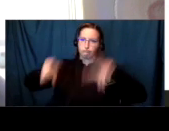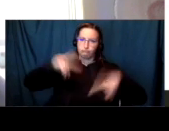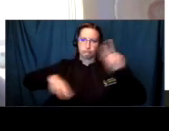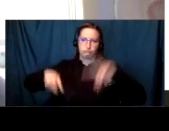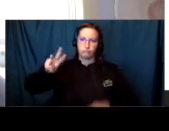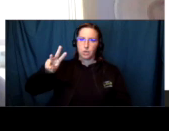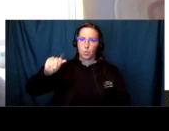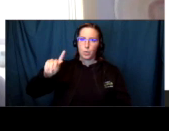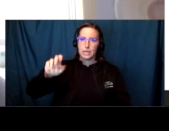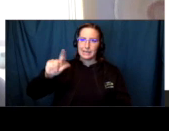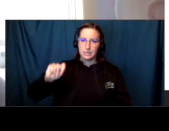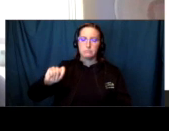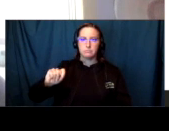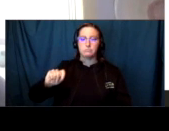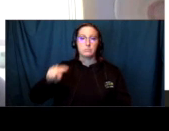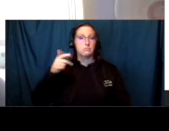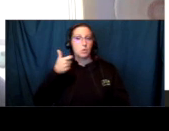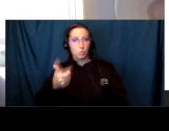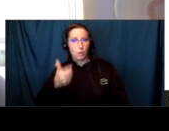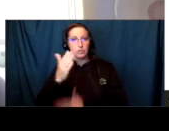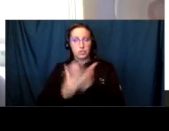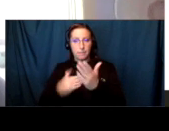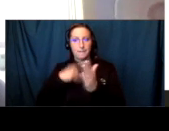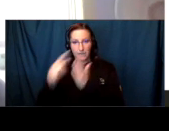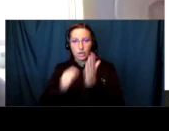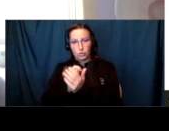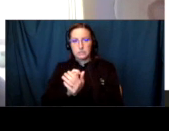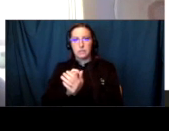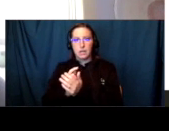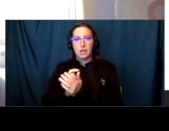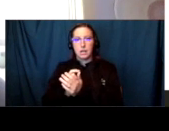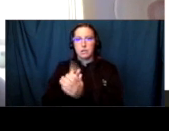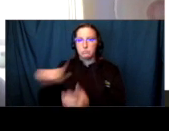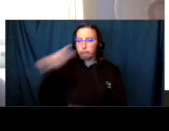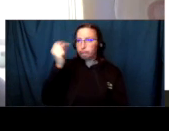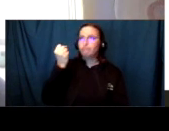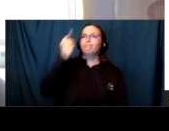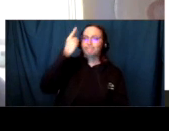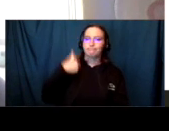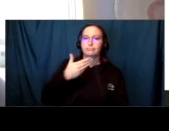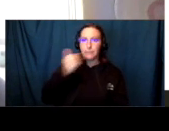watch some of the videos to give you an idea of some of the concepts or to give you reinforcement